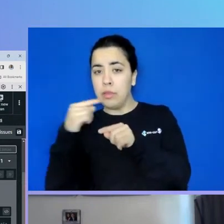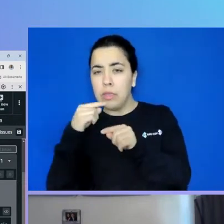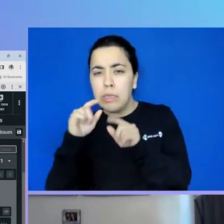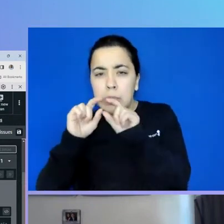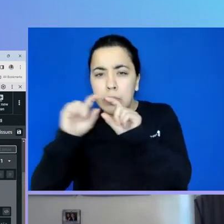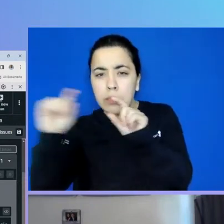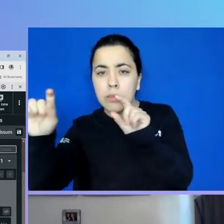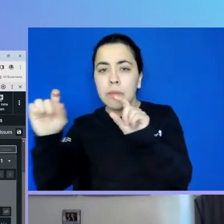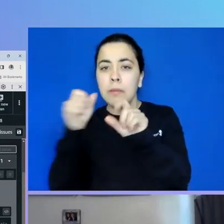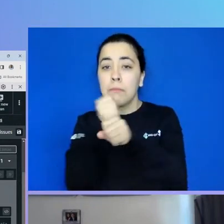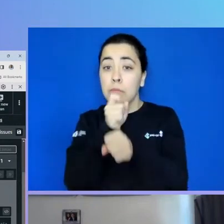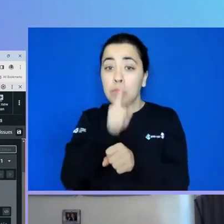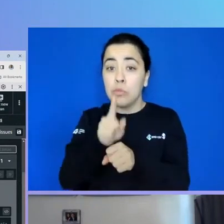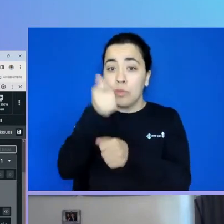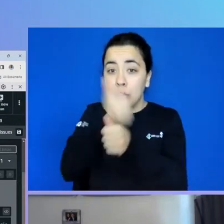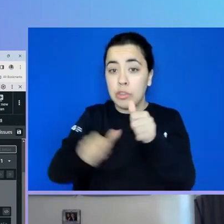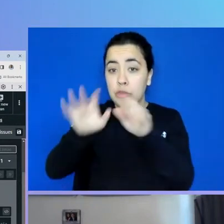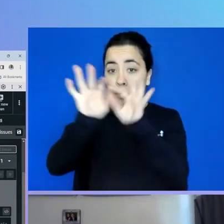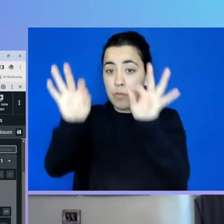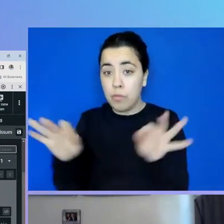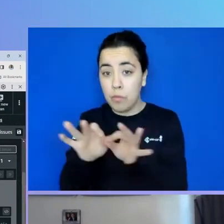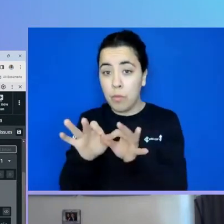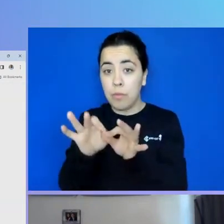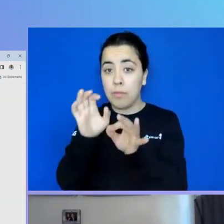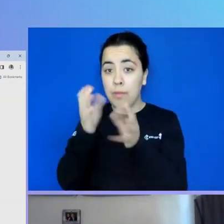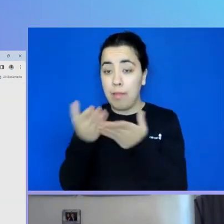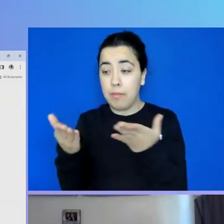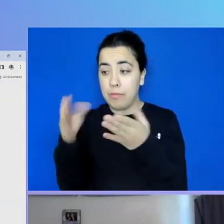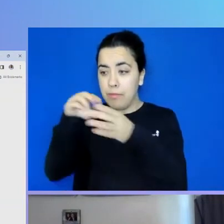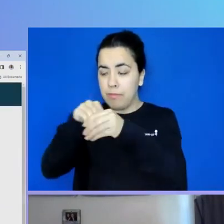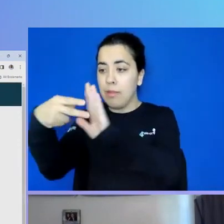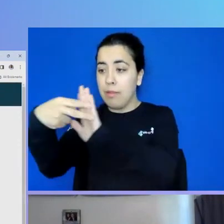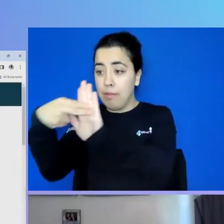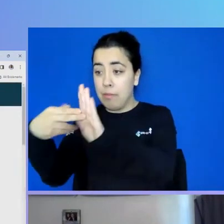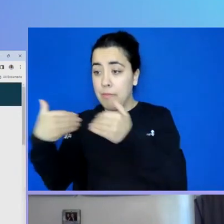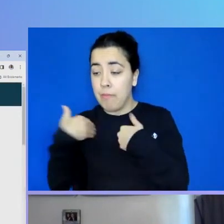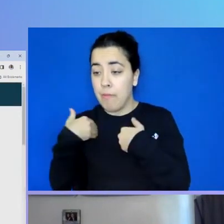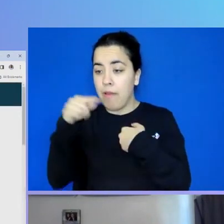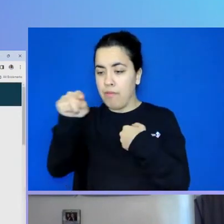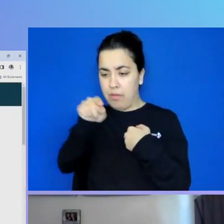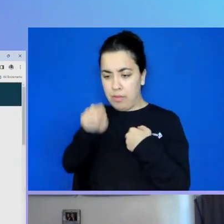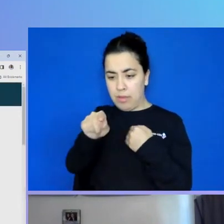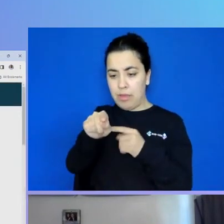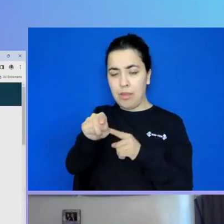label, the extension has a built in link which when activated,